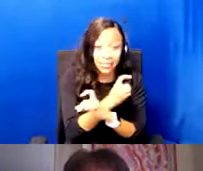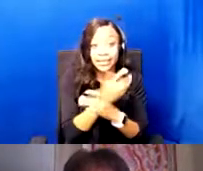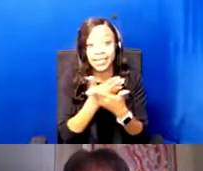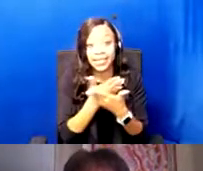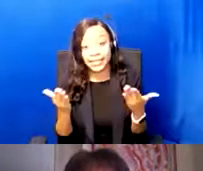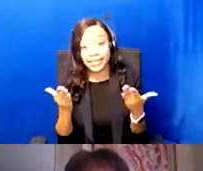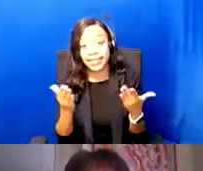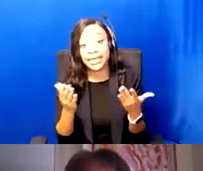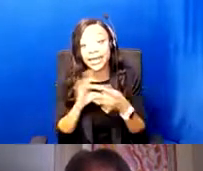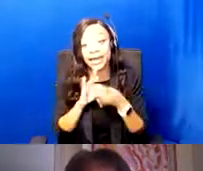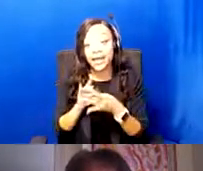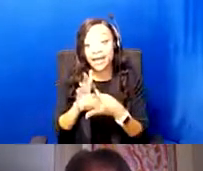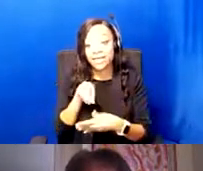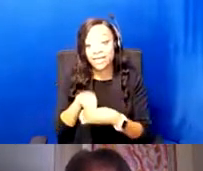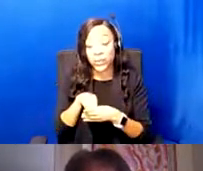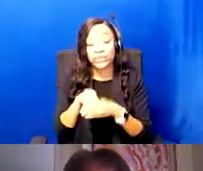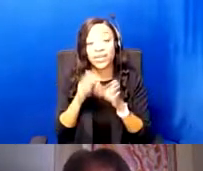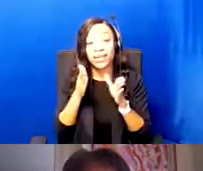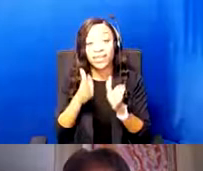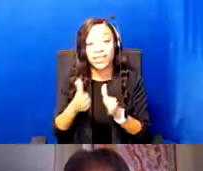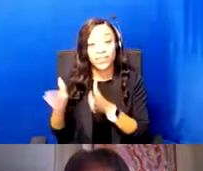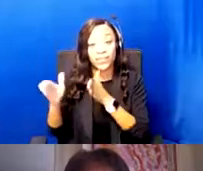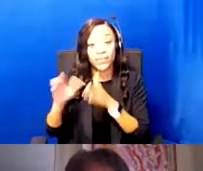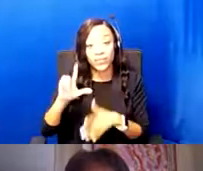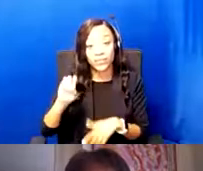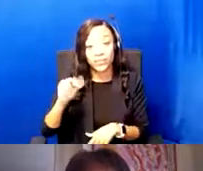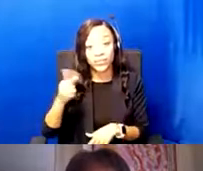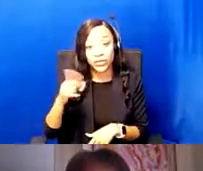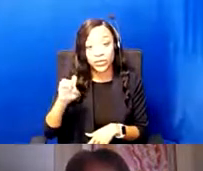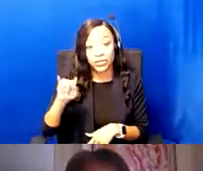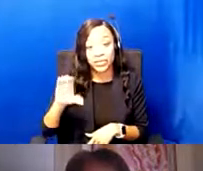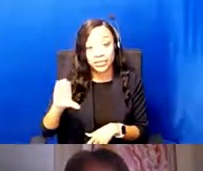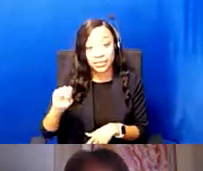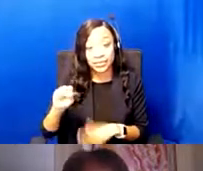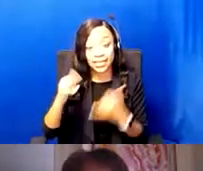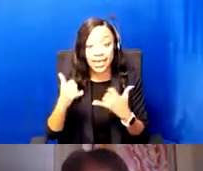It is going to take a lot more time to figure out what we will need to do